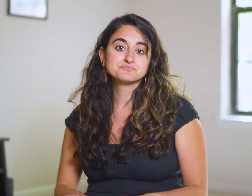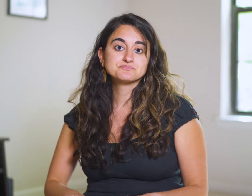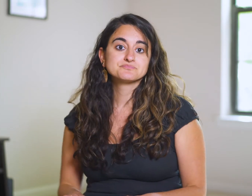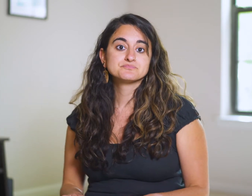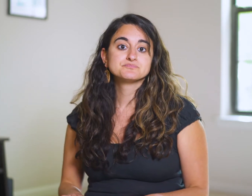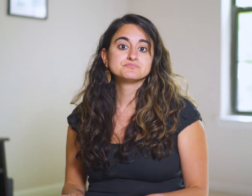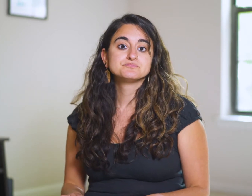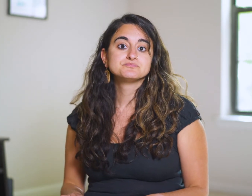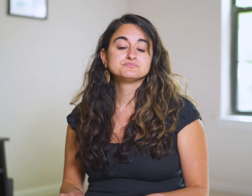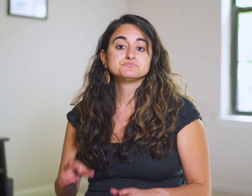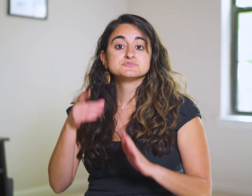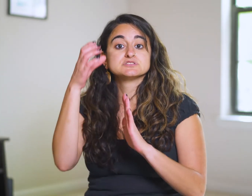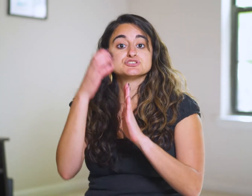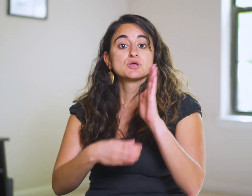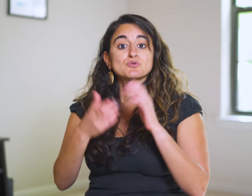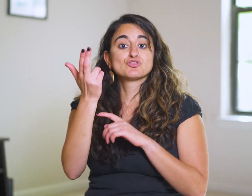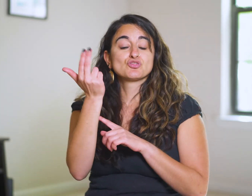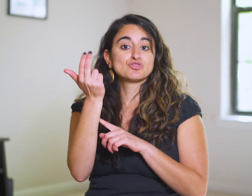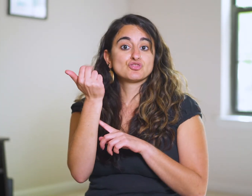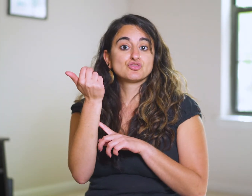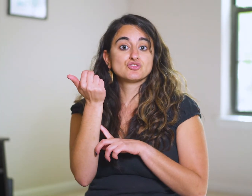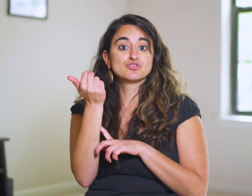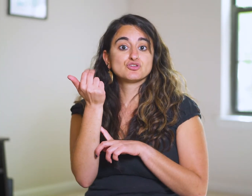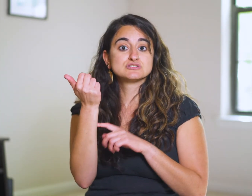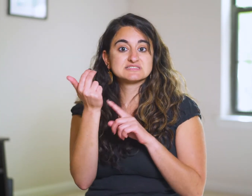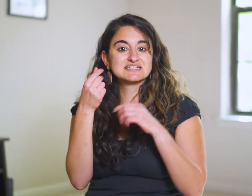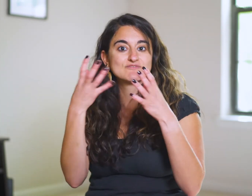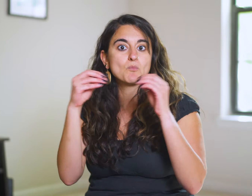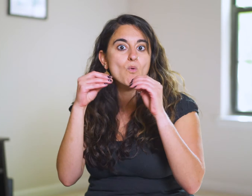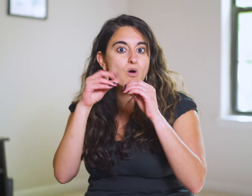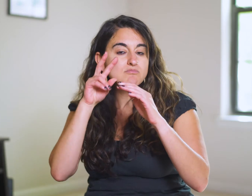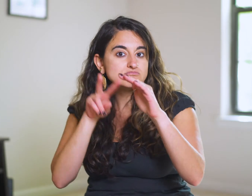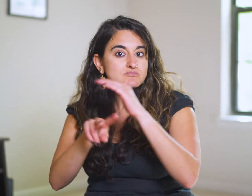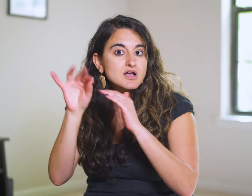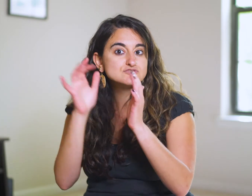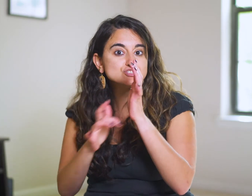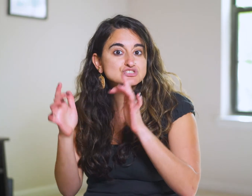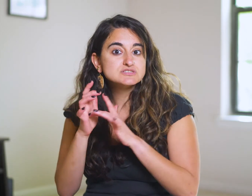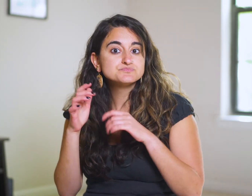Chapter 13 gives us more prophecies of Jesus.